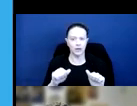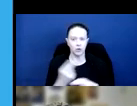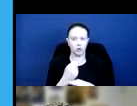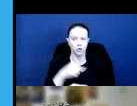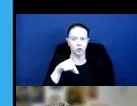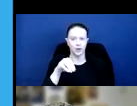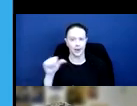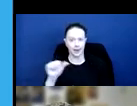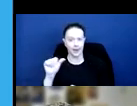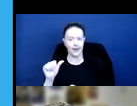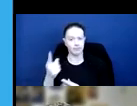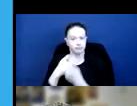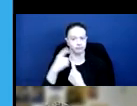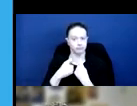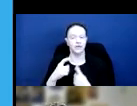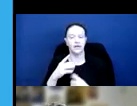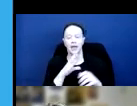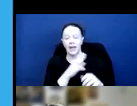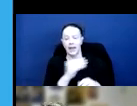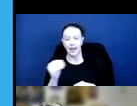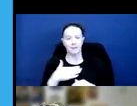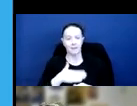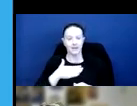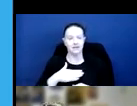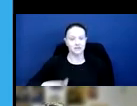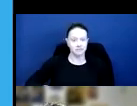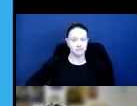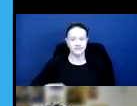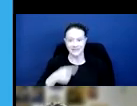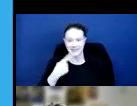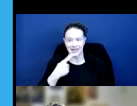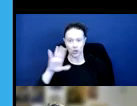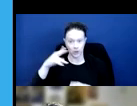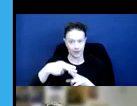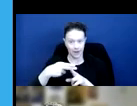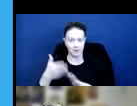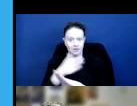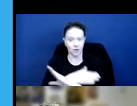Again, this session will be recorded, it is being recorded and reminded to take care of yourself.